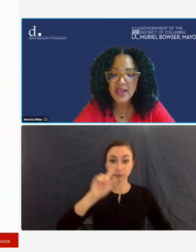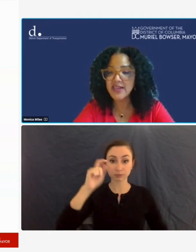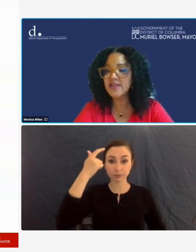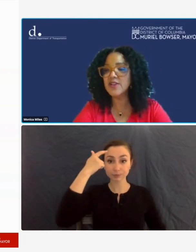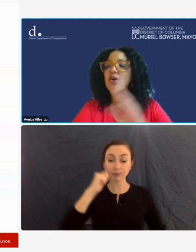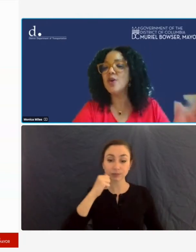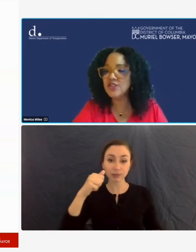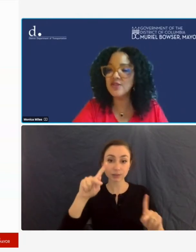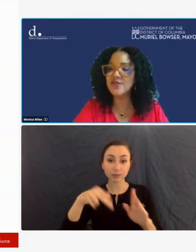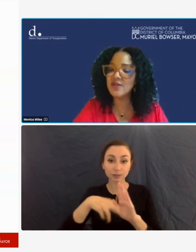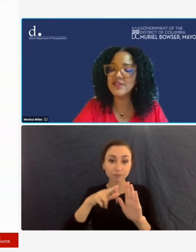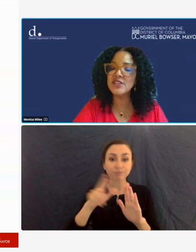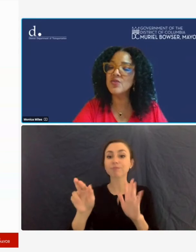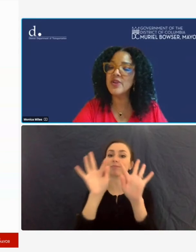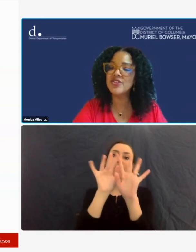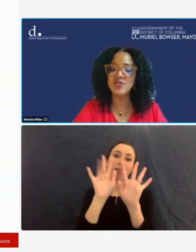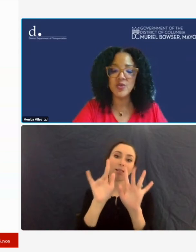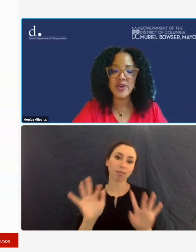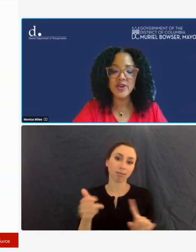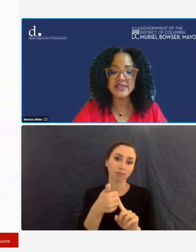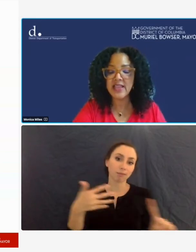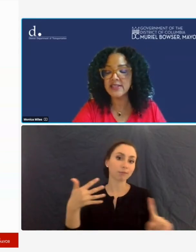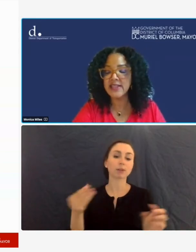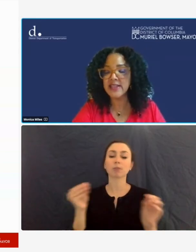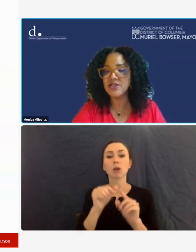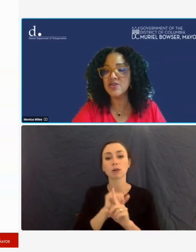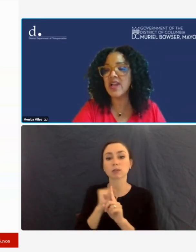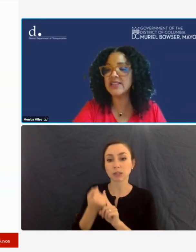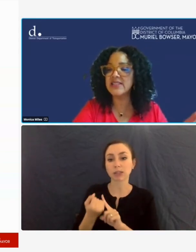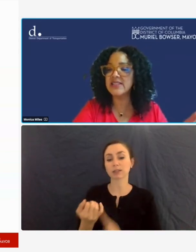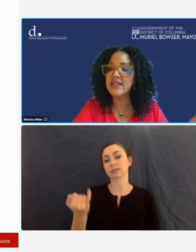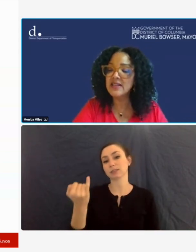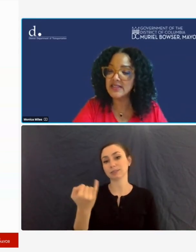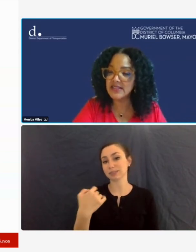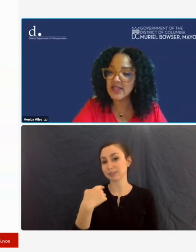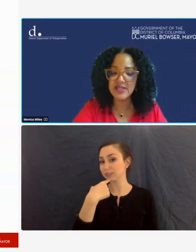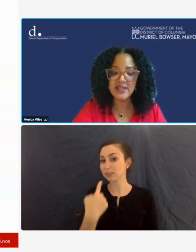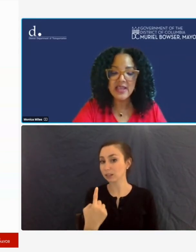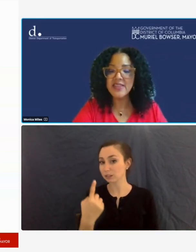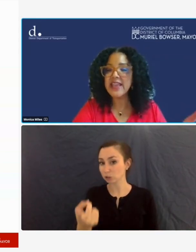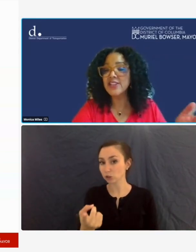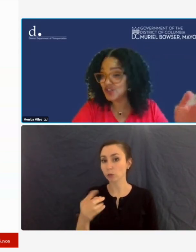gives a whole bunch of situations where it's saying to you as the consultant that it's your